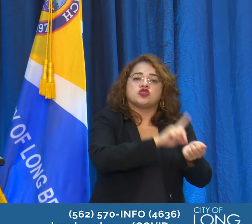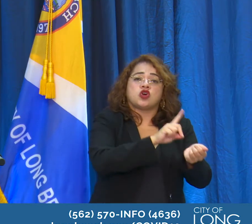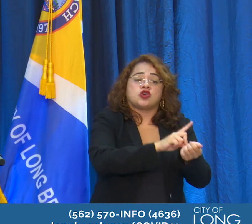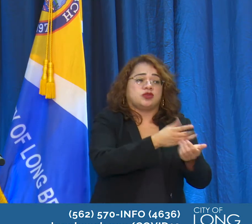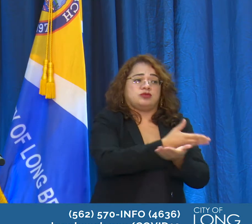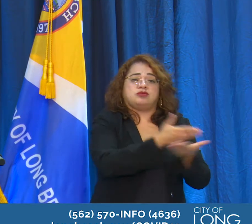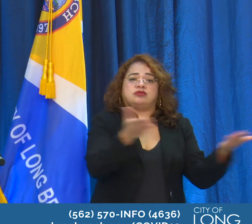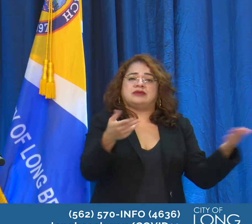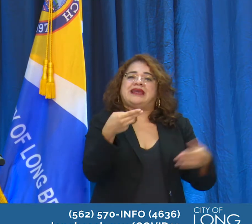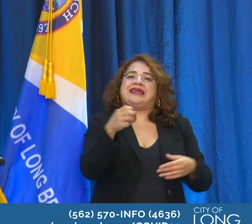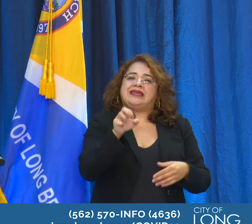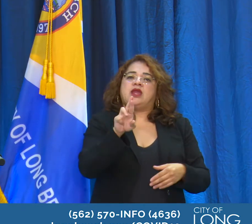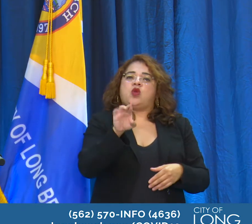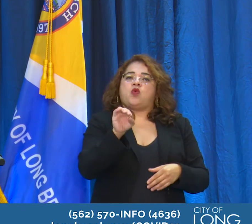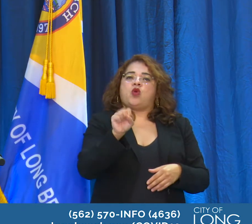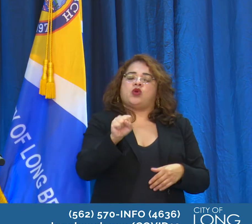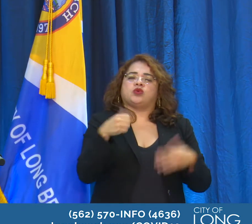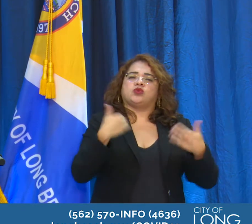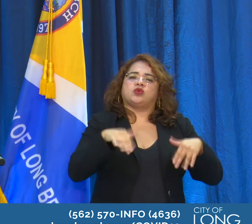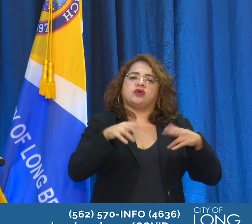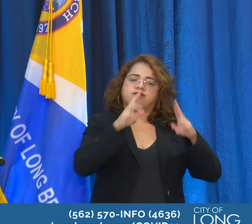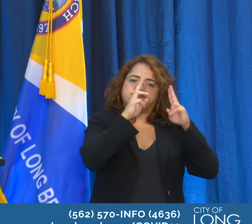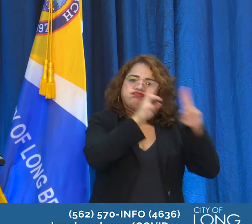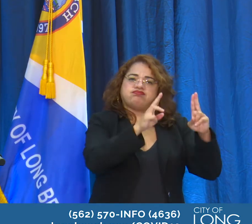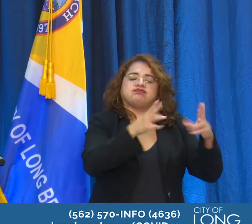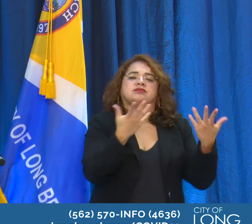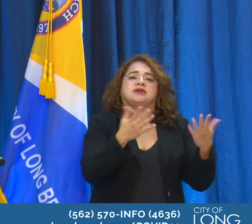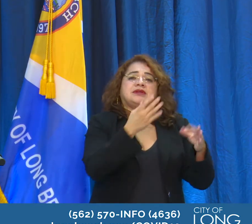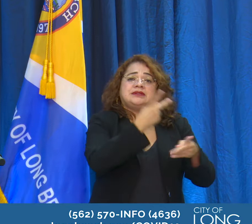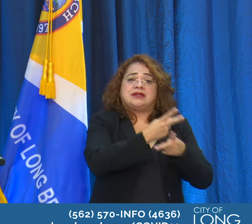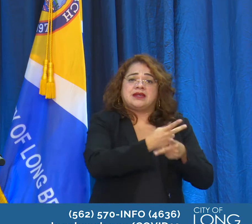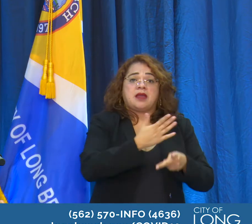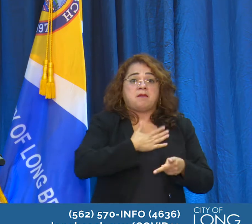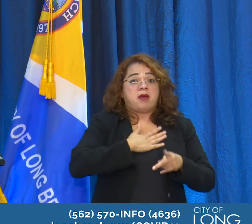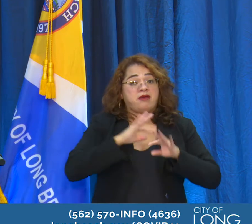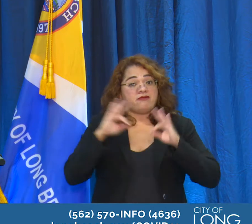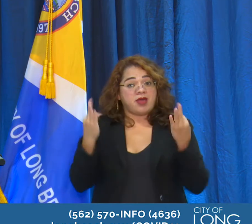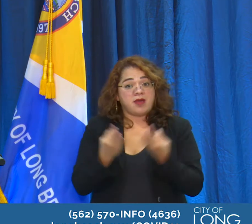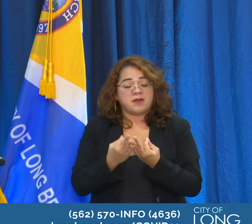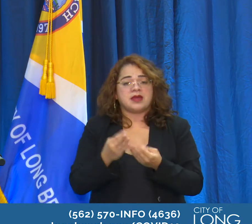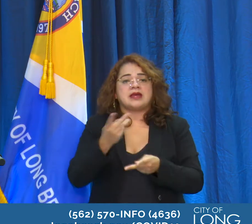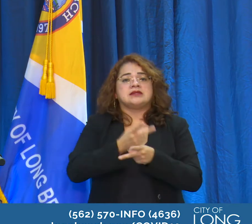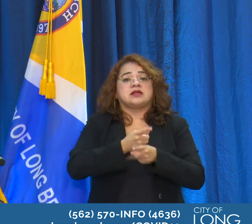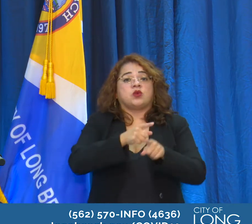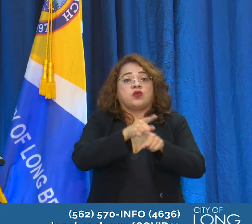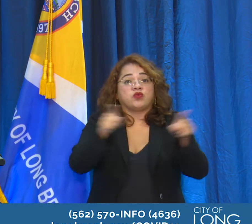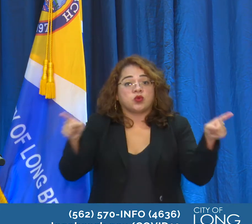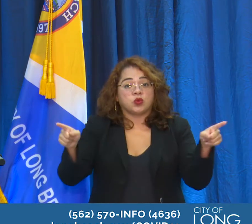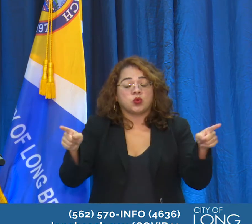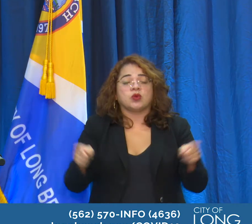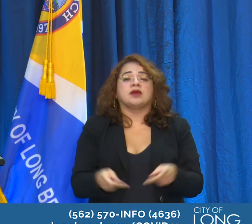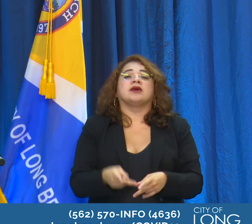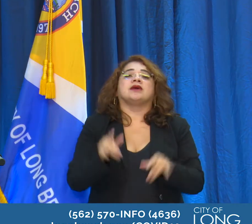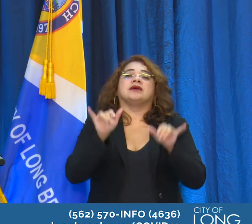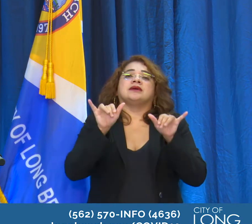of my family and all of you. So please stay safe and keep your family safe as well.